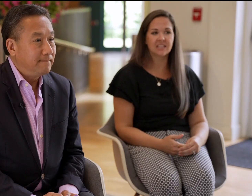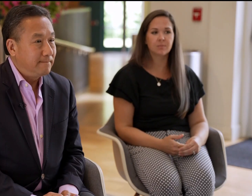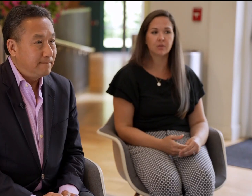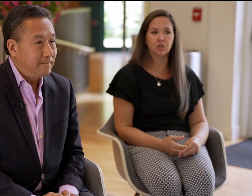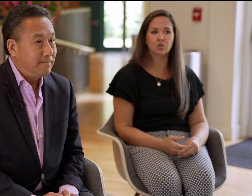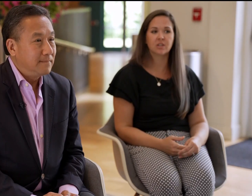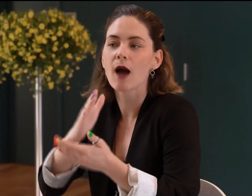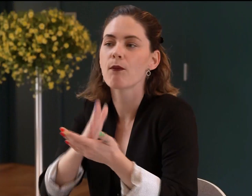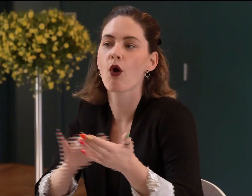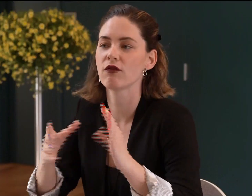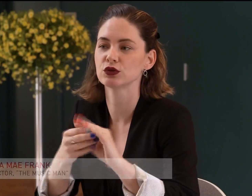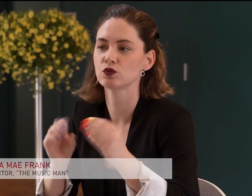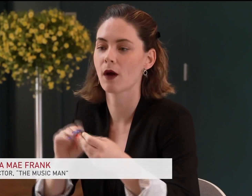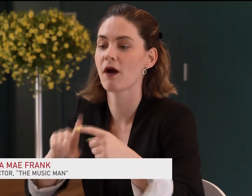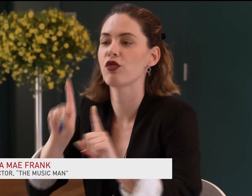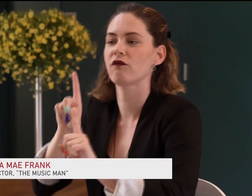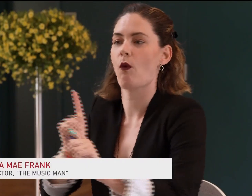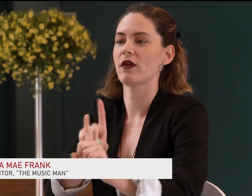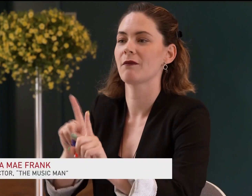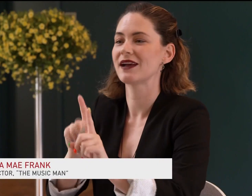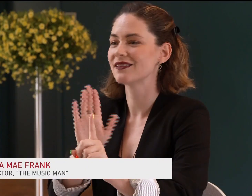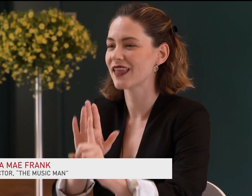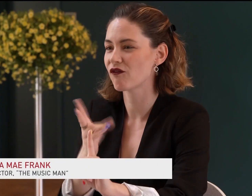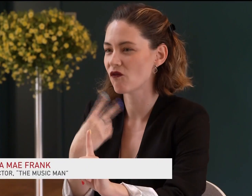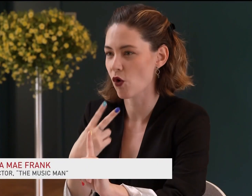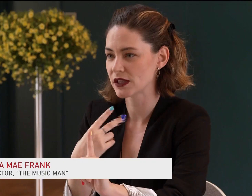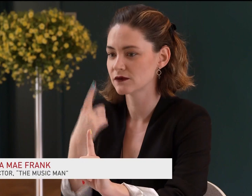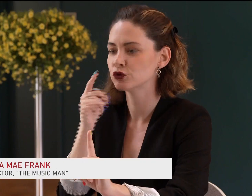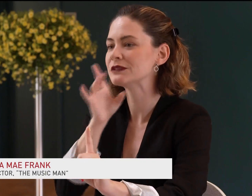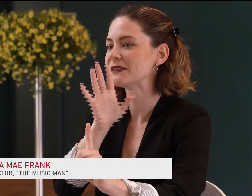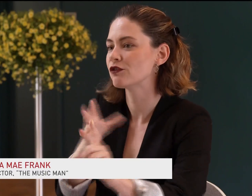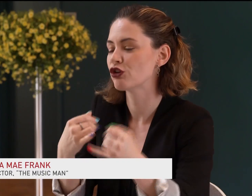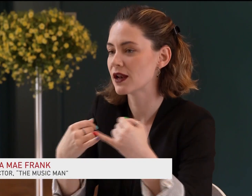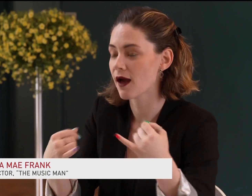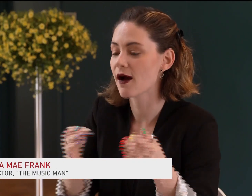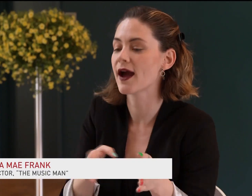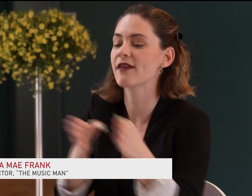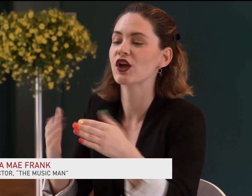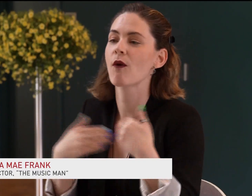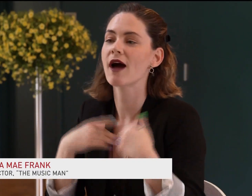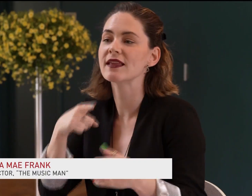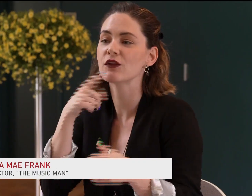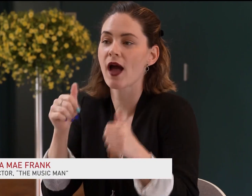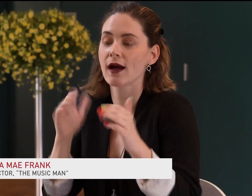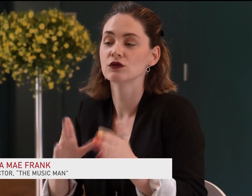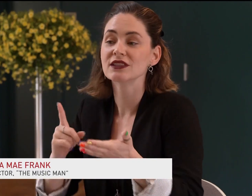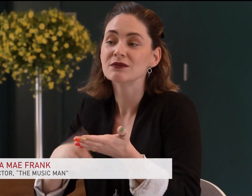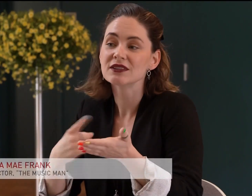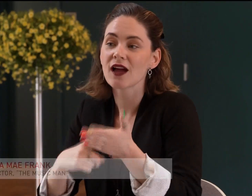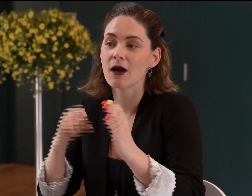past, but they're usually shadow hearing individuals voicing for deaf individuals speaking their lines in English.